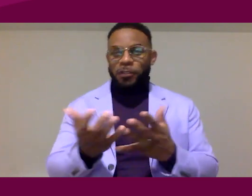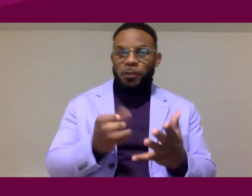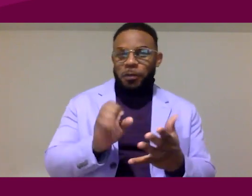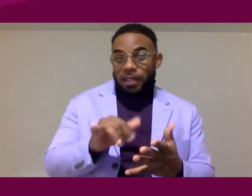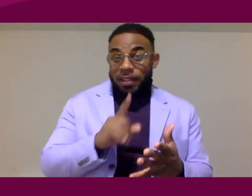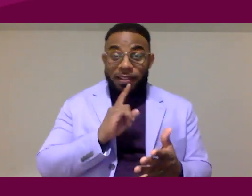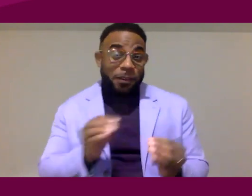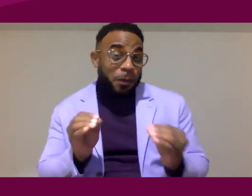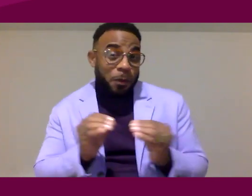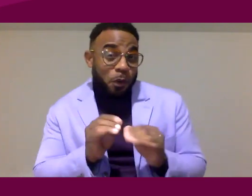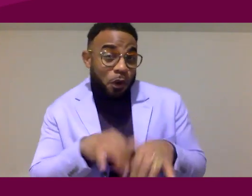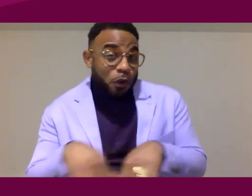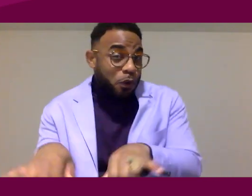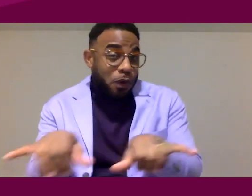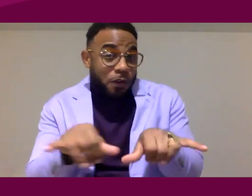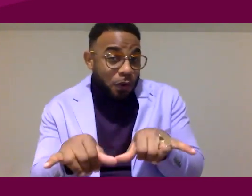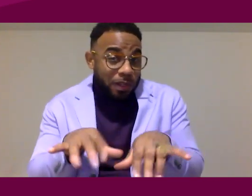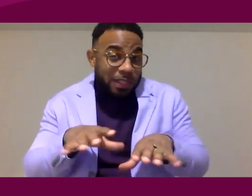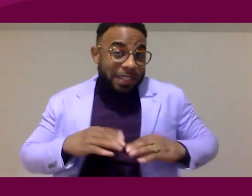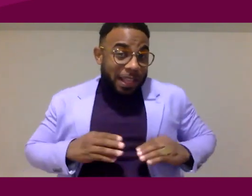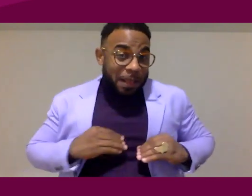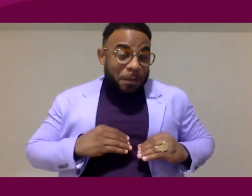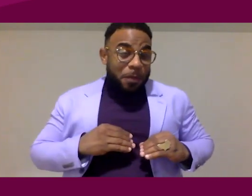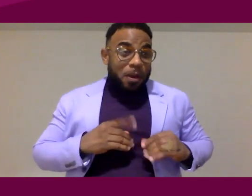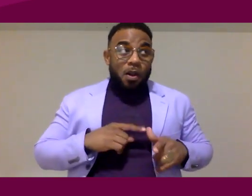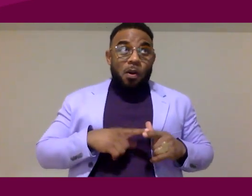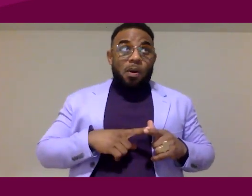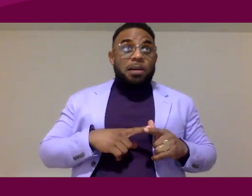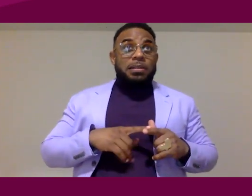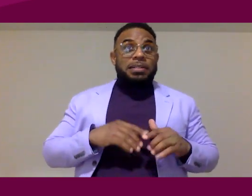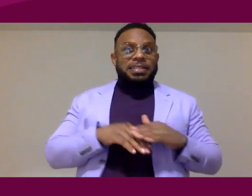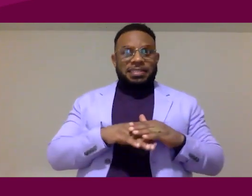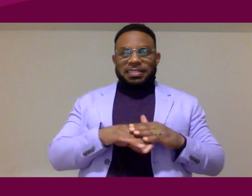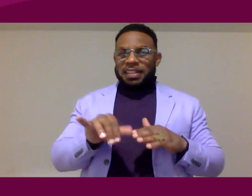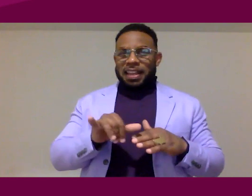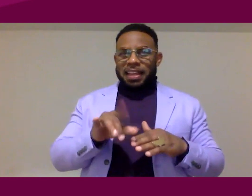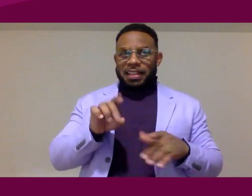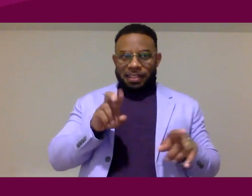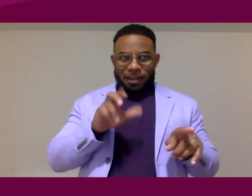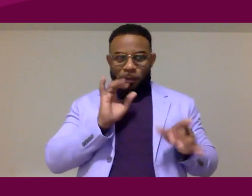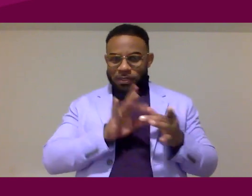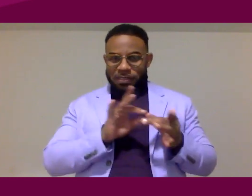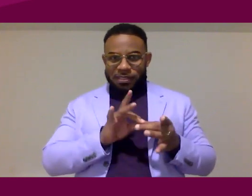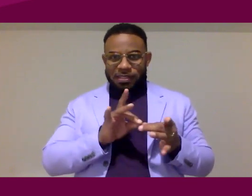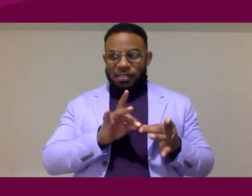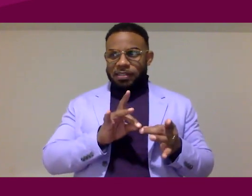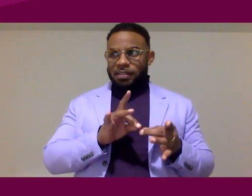it is more universally acceptable or accessible, like Deborah was saying.